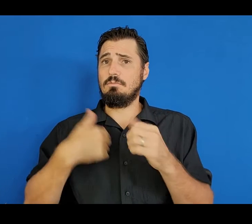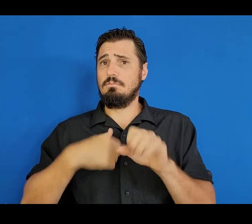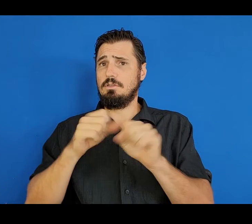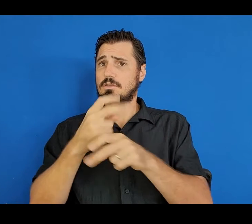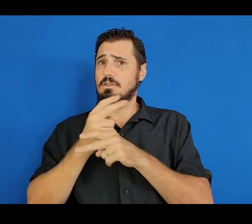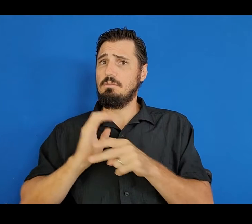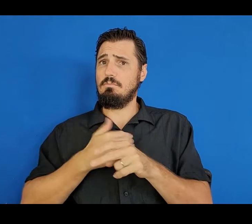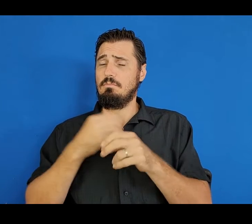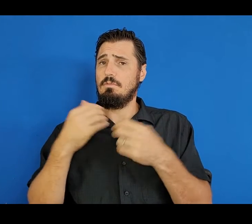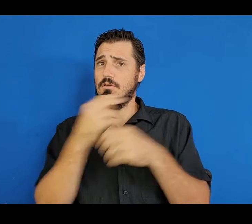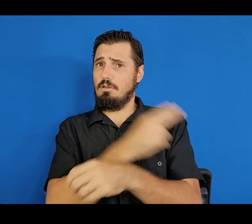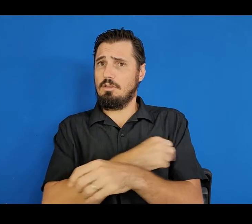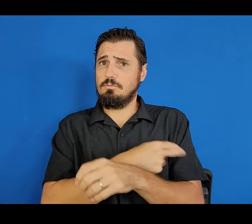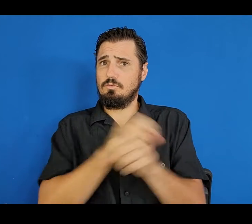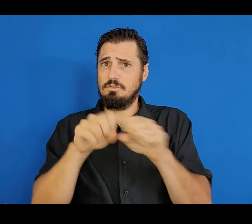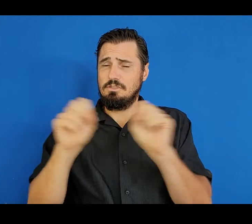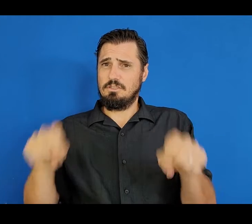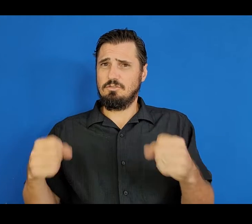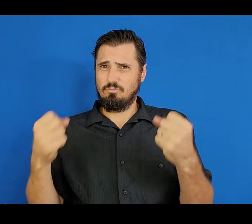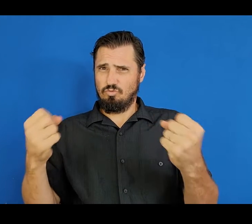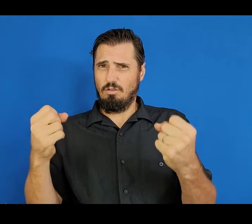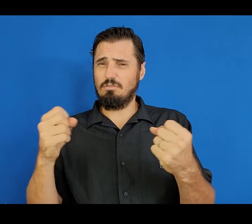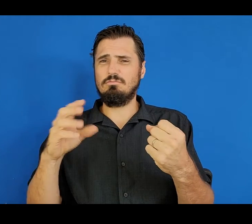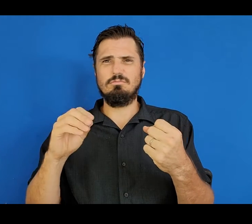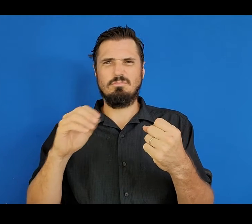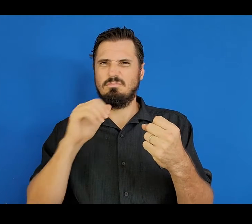everyone has access to all the health care services they need.